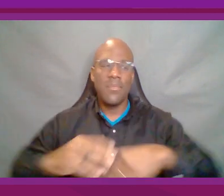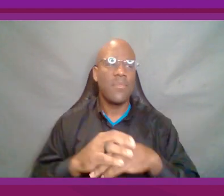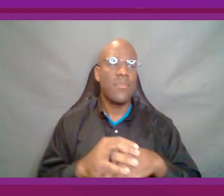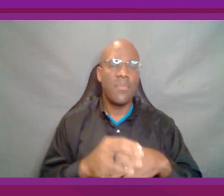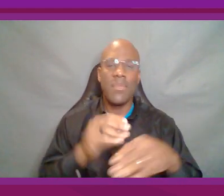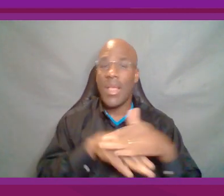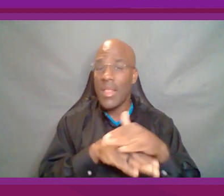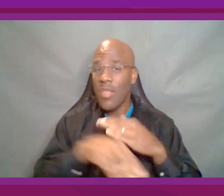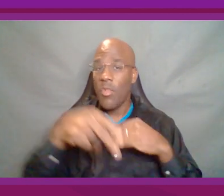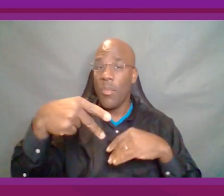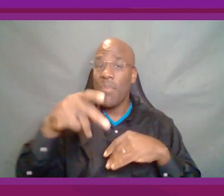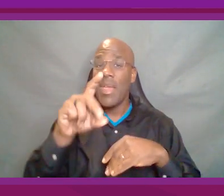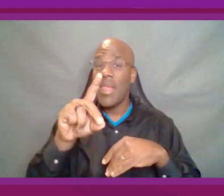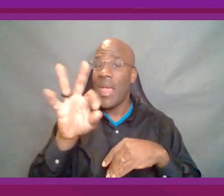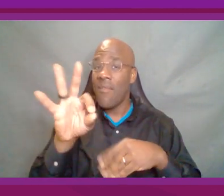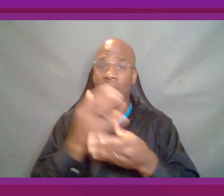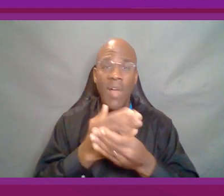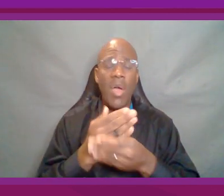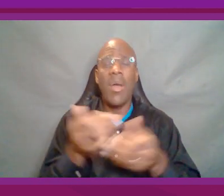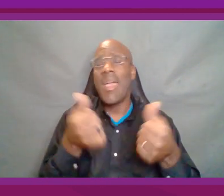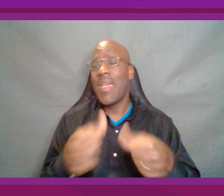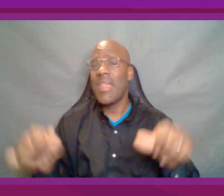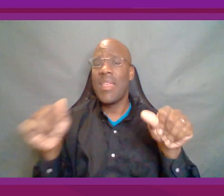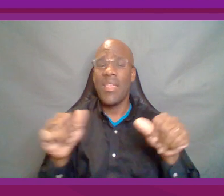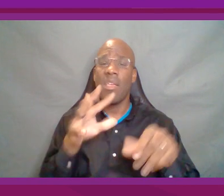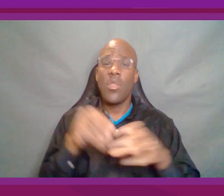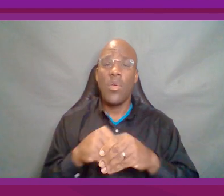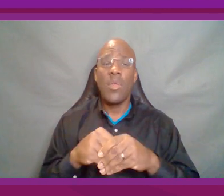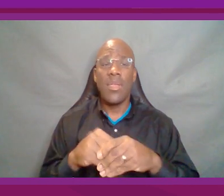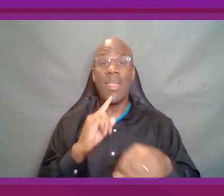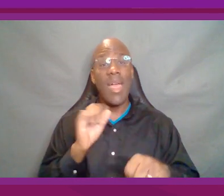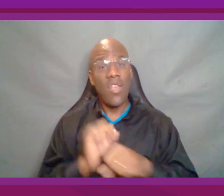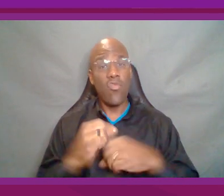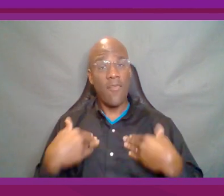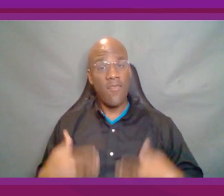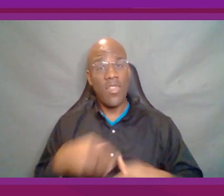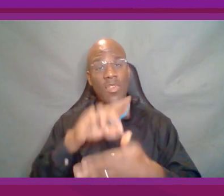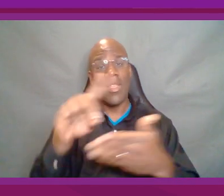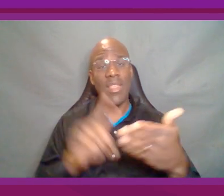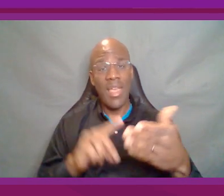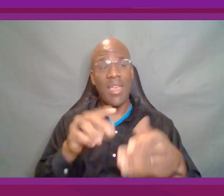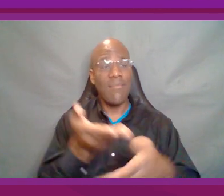or anything around the environment including physical design of the buildings and their offices.